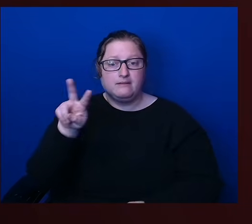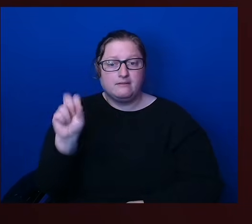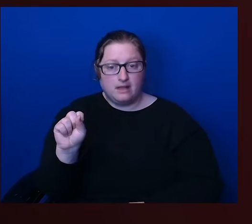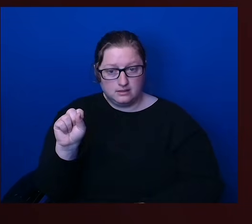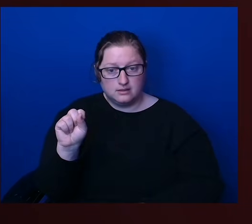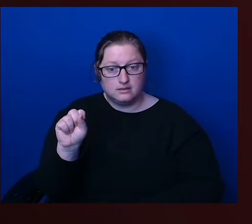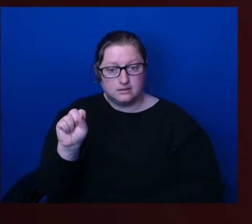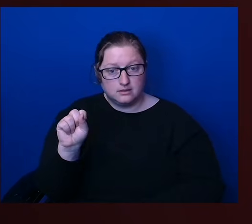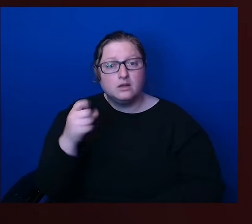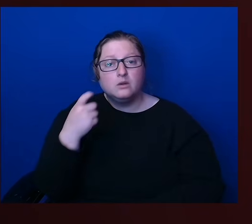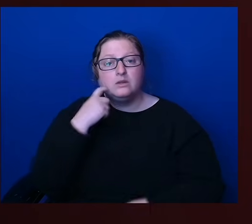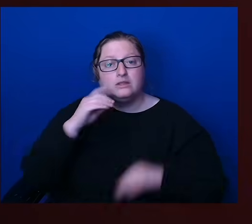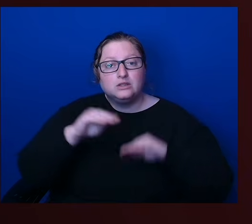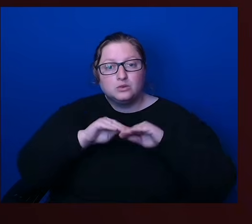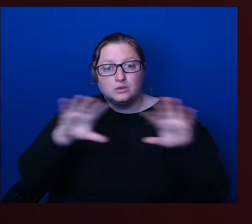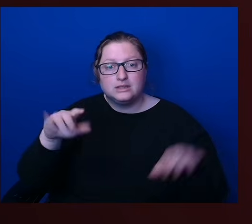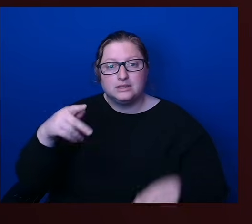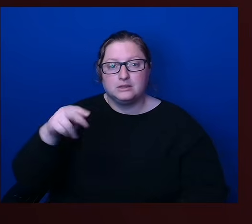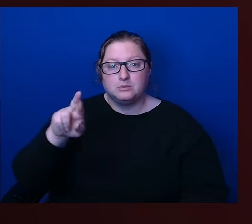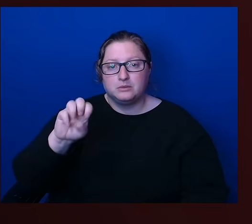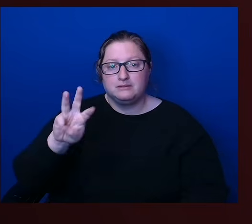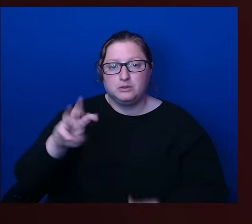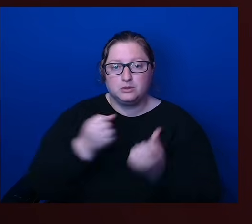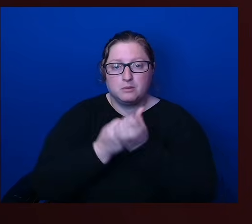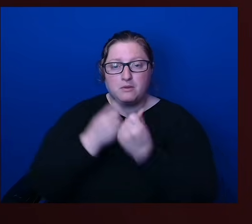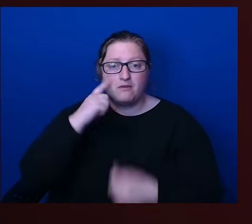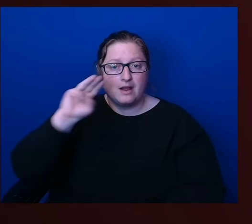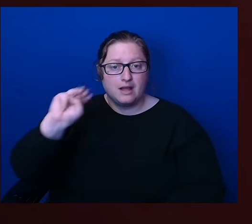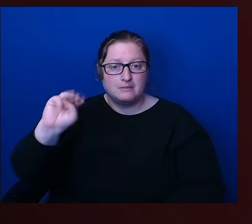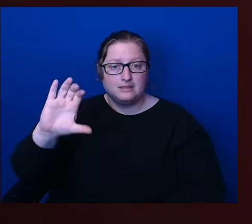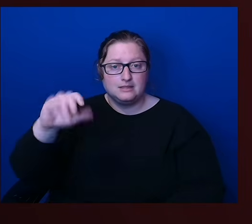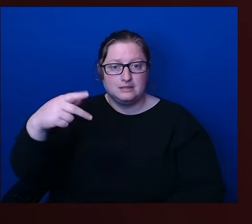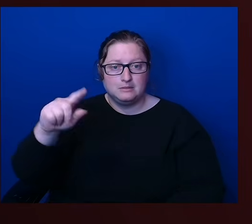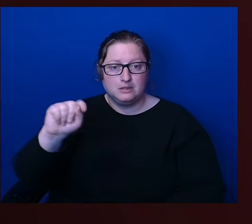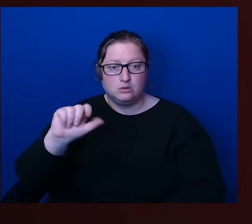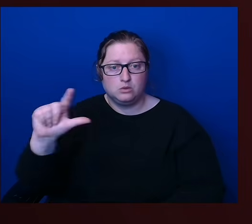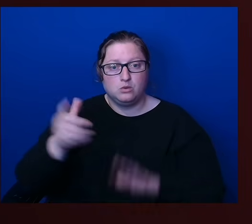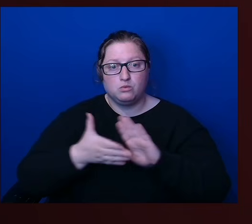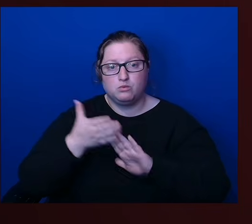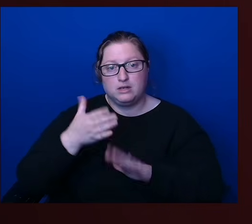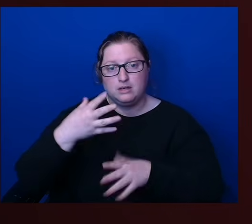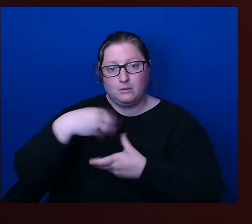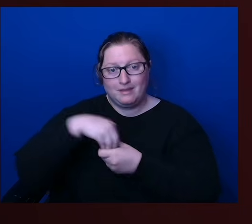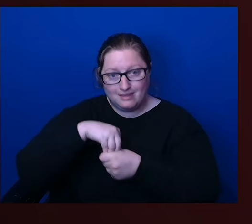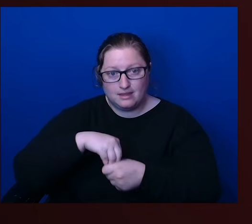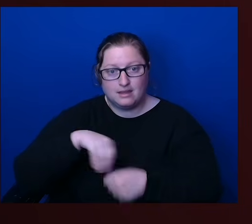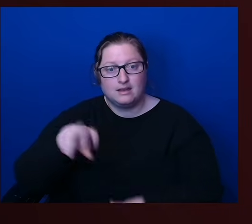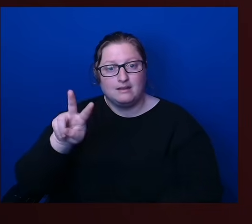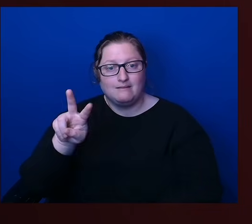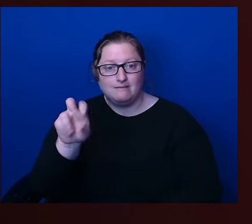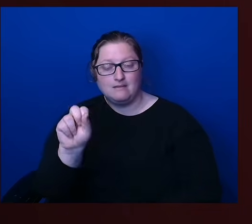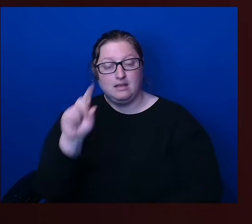preview support for MCP tools running inside of VS. To me, I tried to get that working.